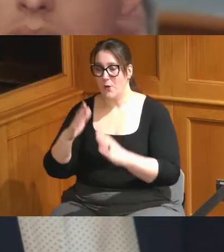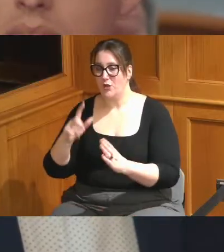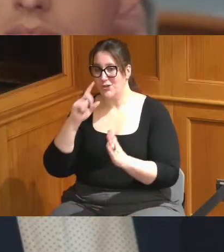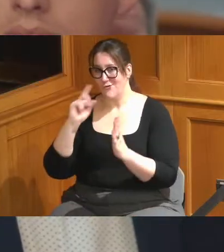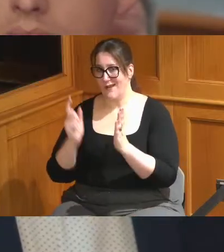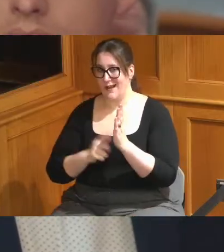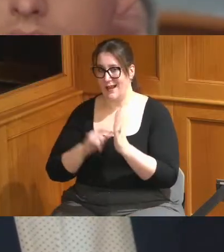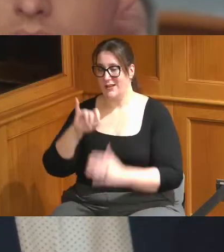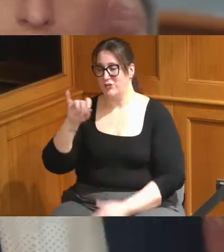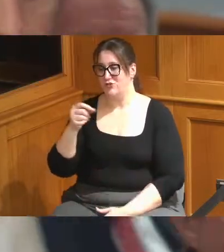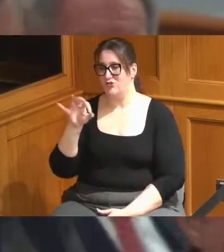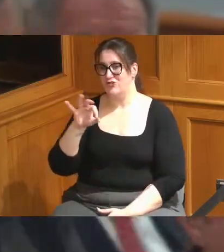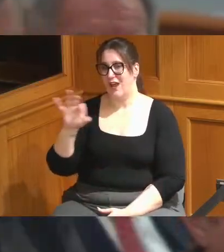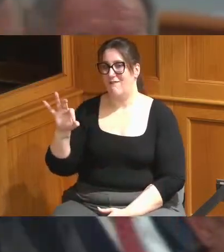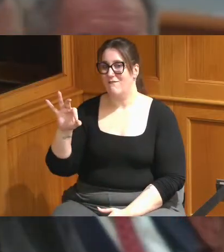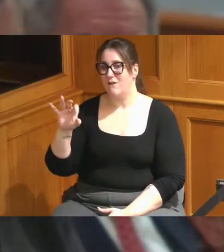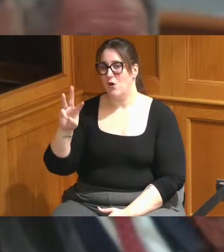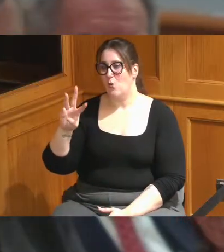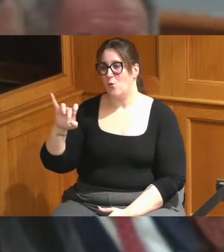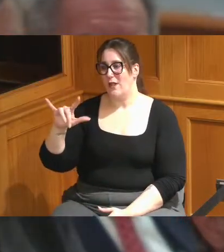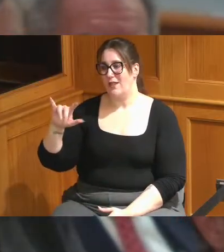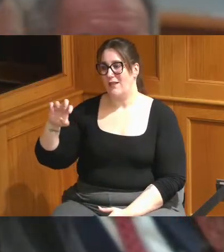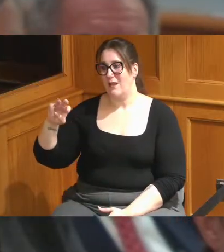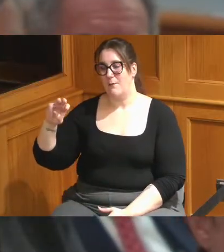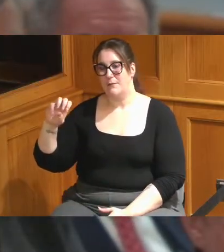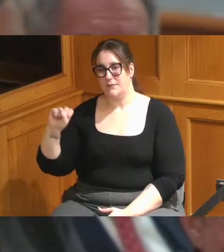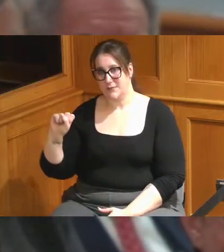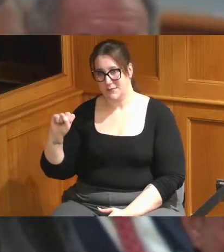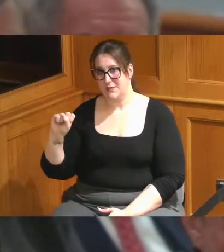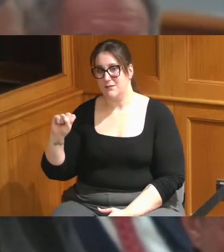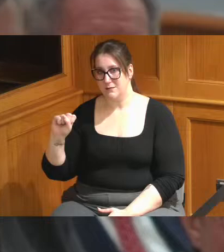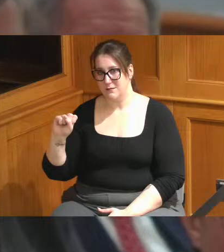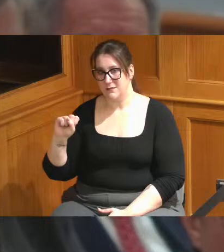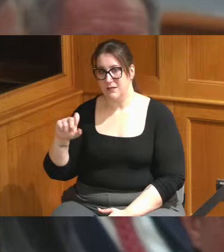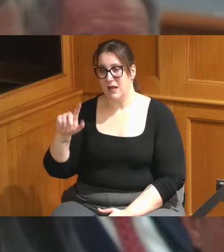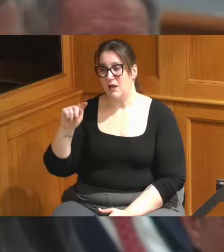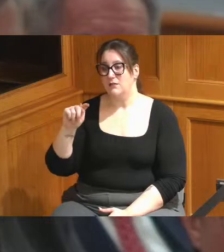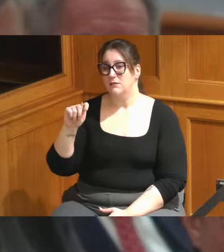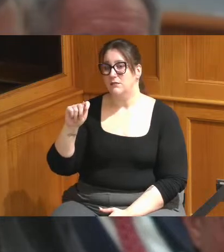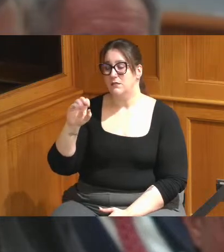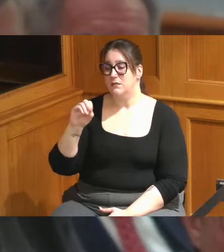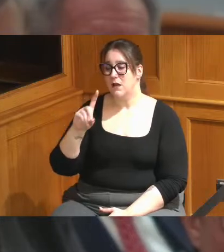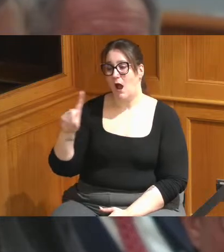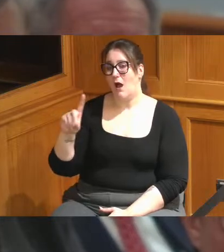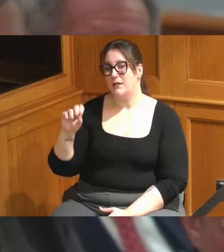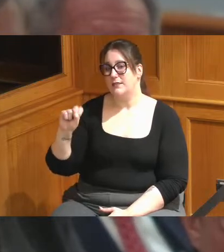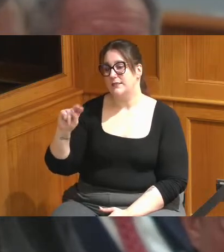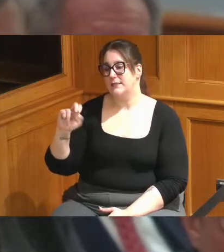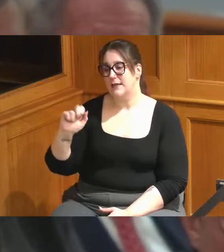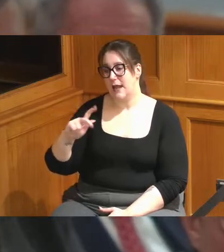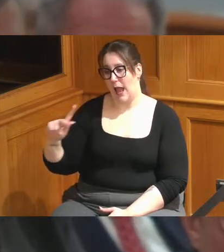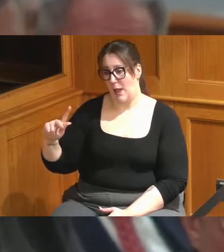Jeff Williams, principal Perkins and Will. Todd Snap, principal Perkins and Will. Andy Knight,